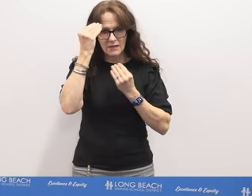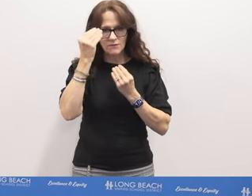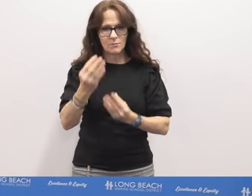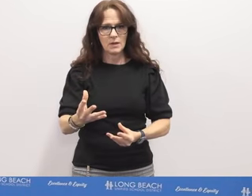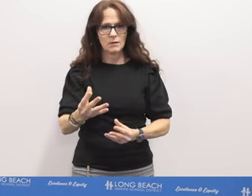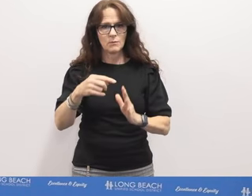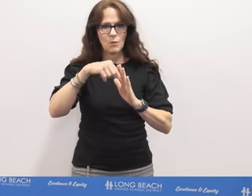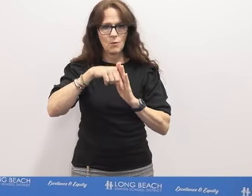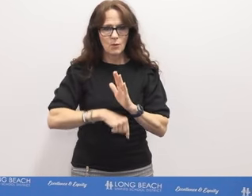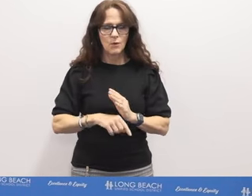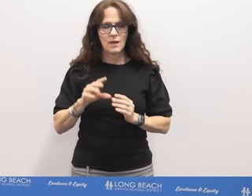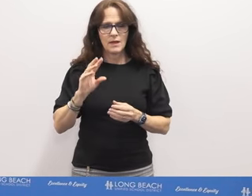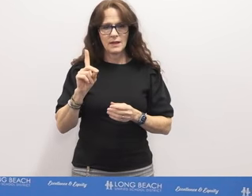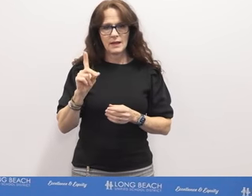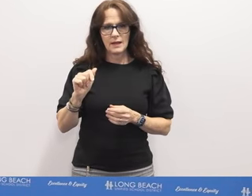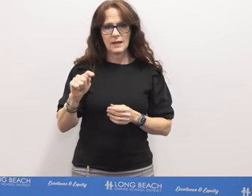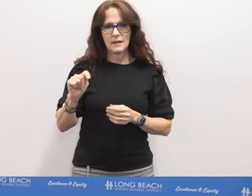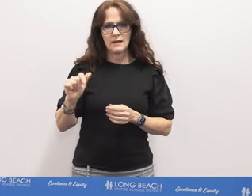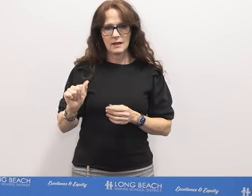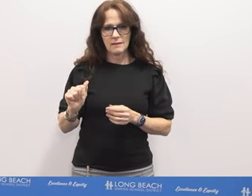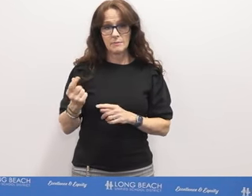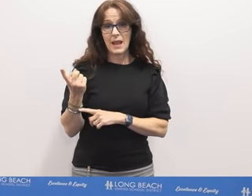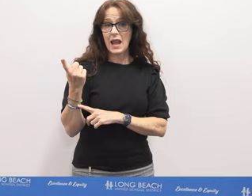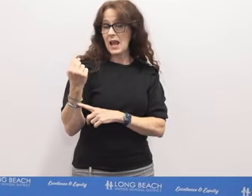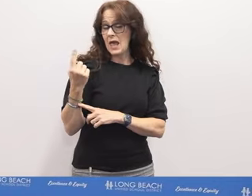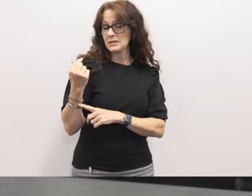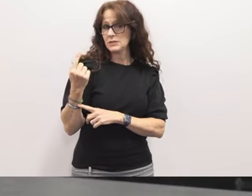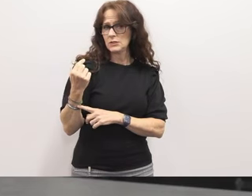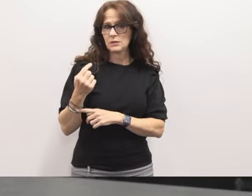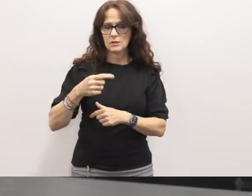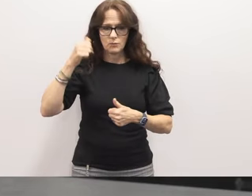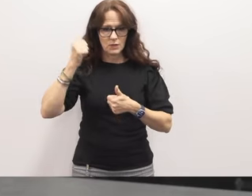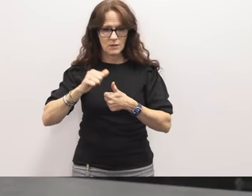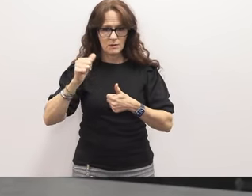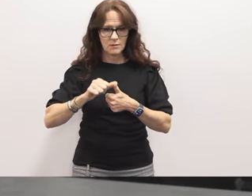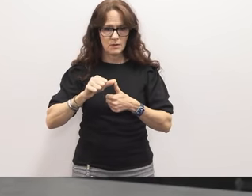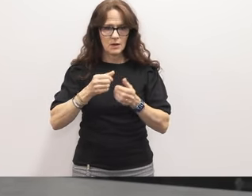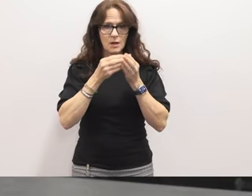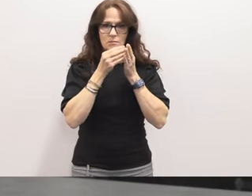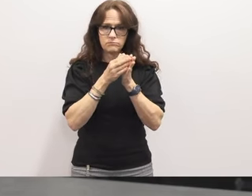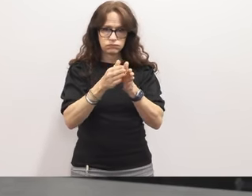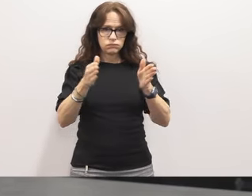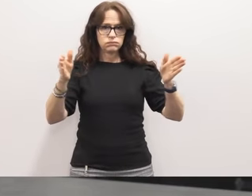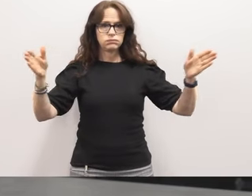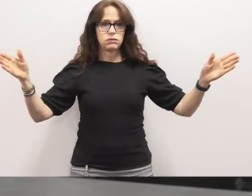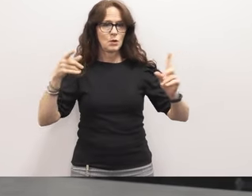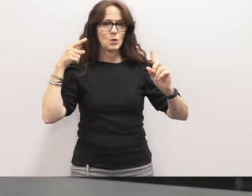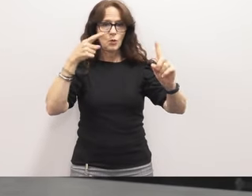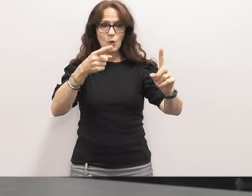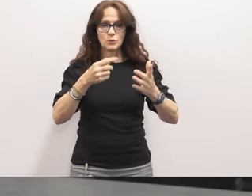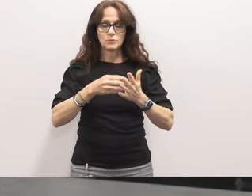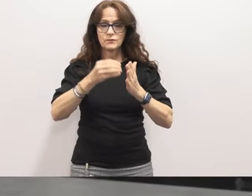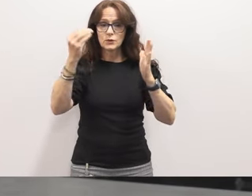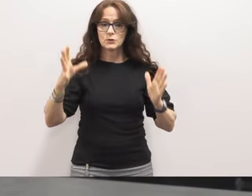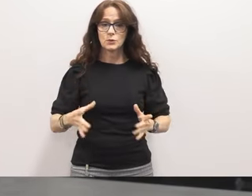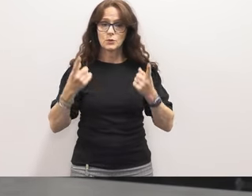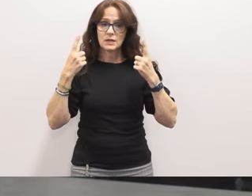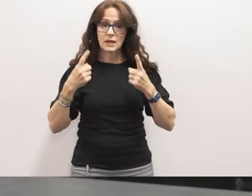And so last year you'll recall, not only did we have broad goals across about student achievement, but we also were really centering